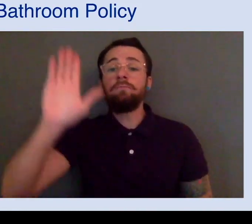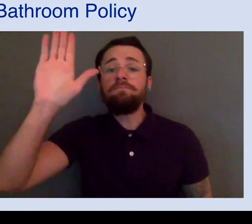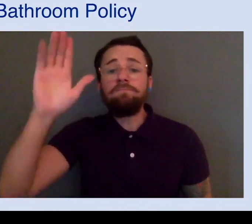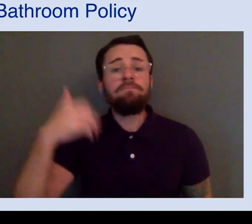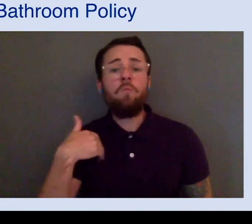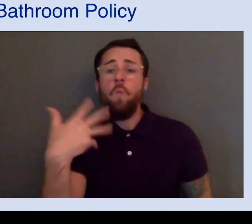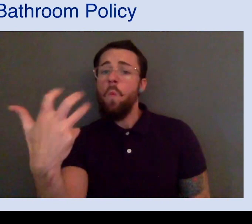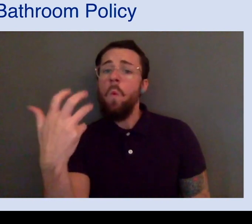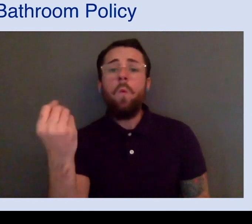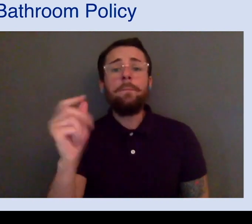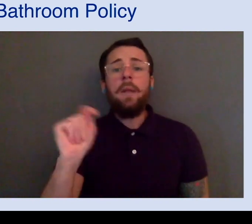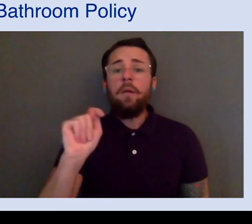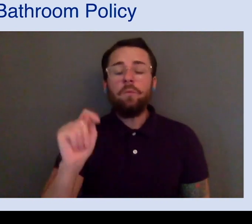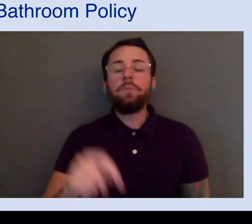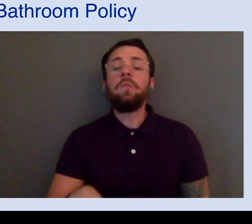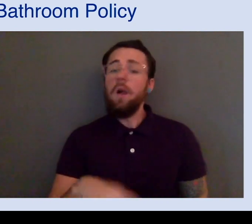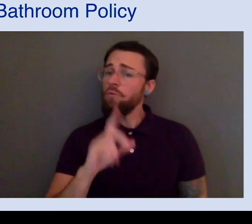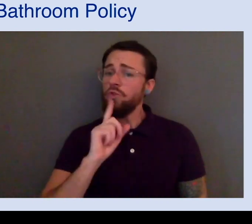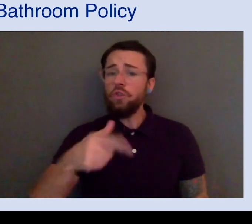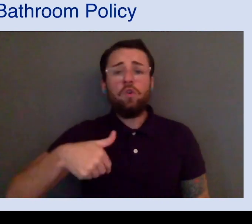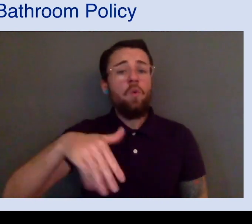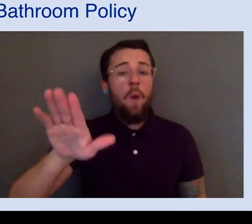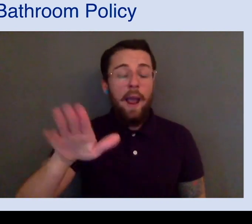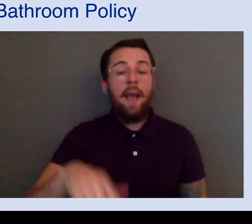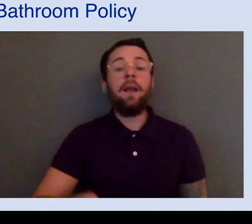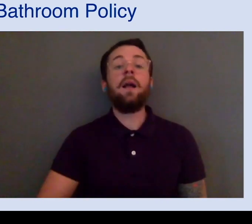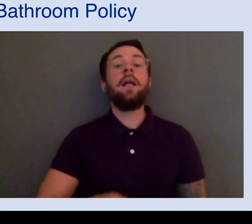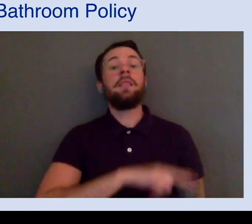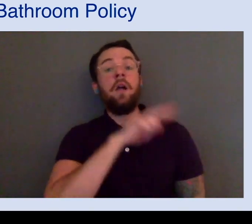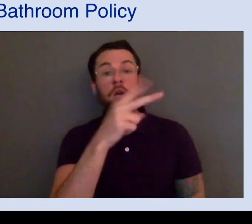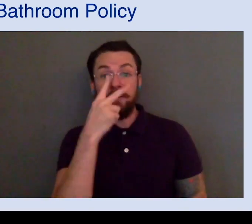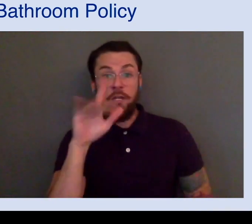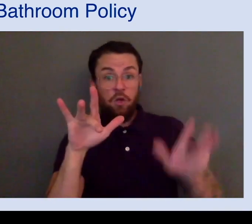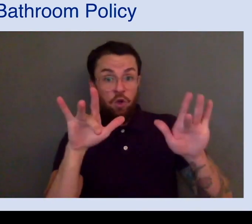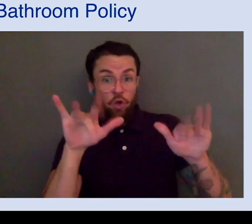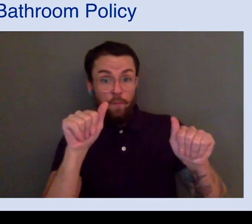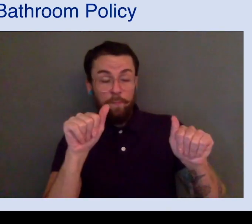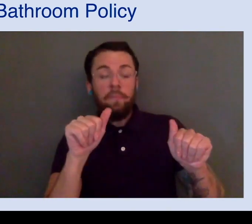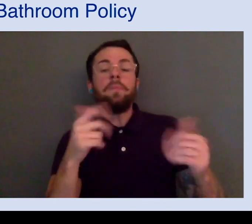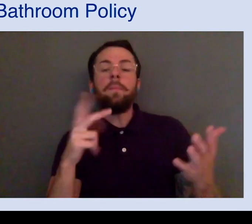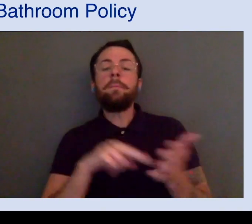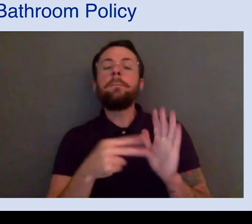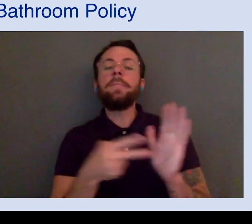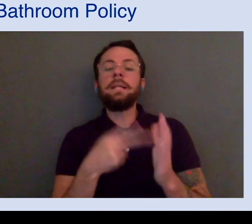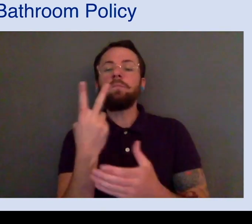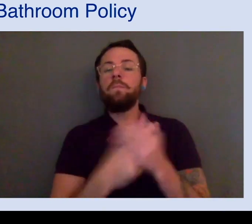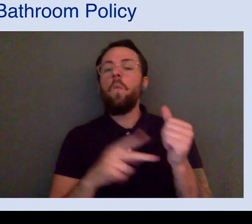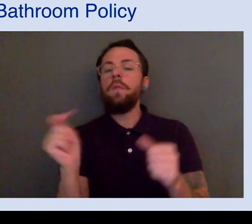Suppose a third student in kindergarten decides they need to go to the bathroom.